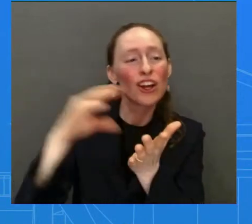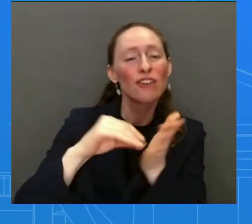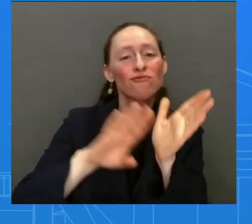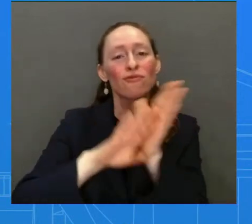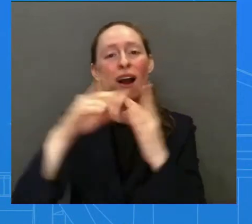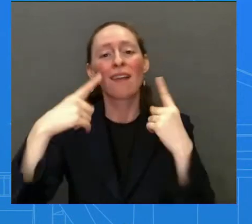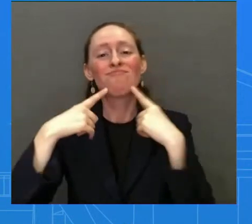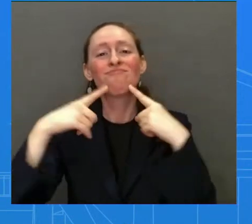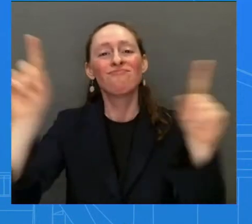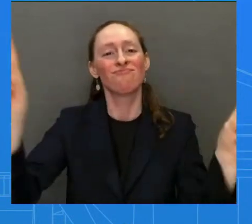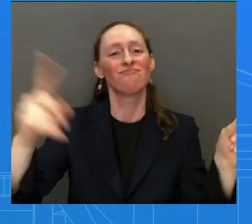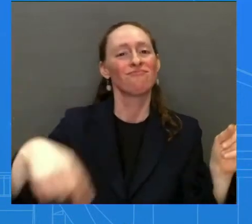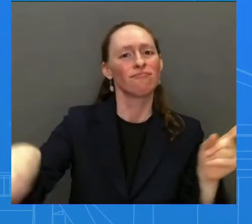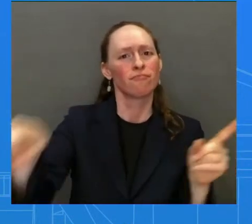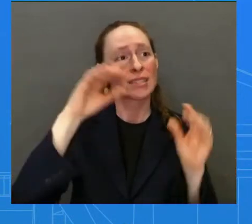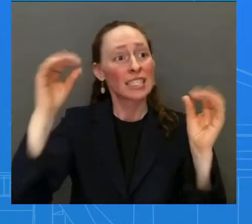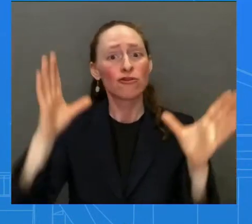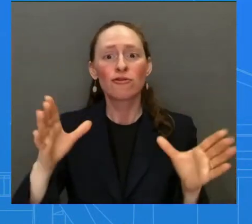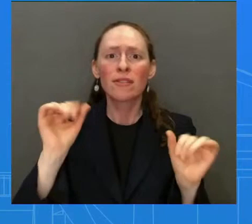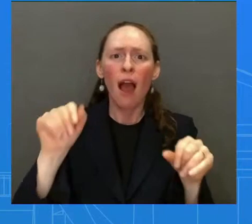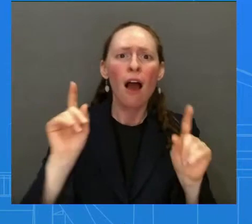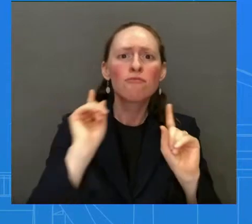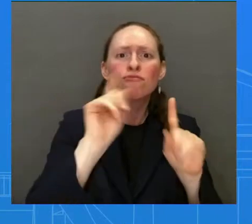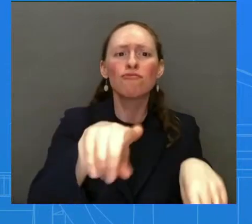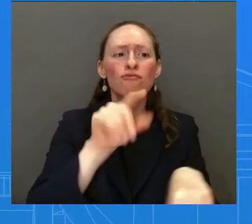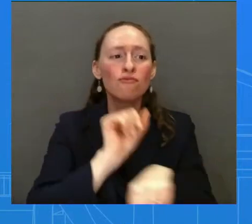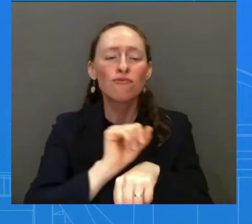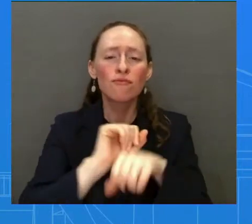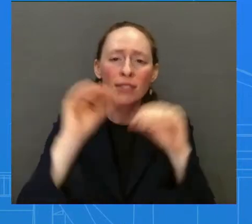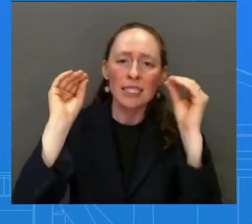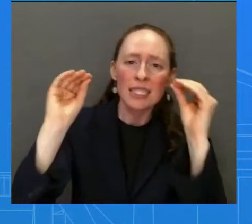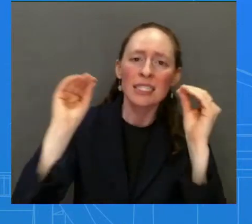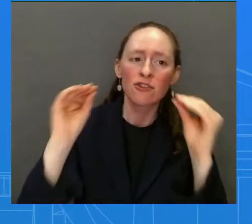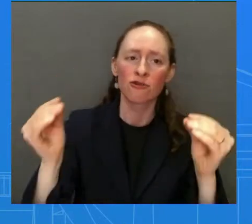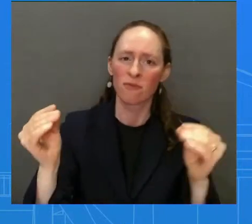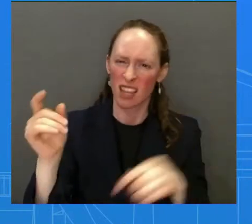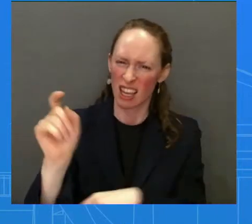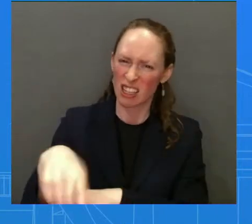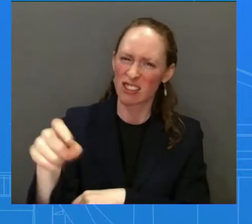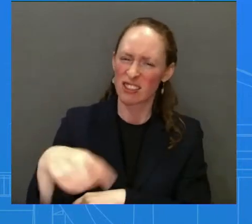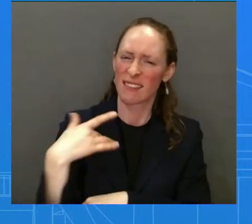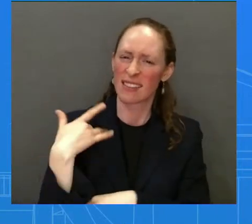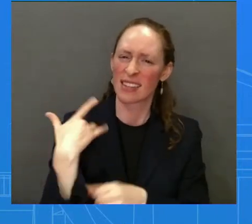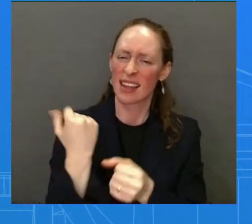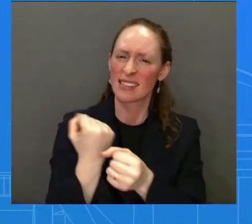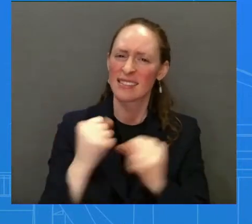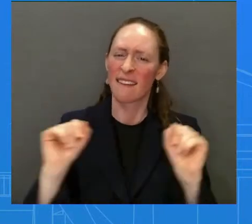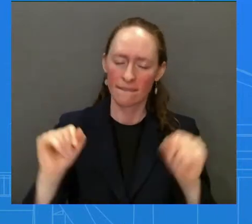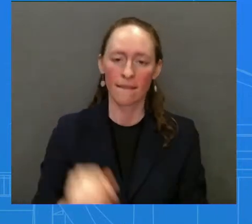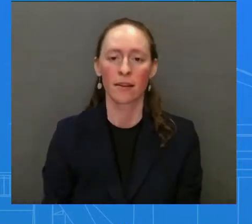As you all know, President Biden has taken more action than any president in history on gun safety,